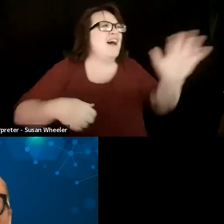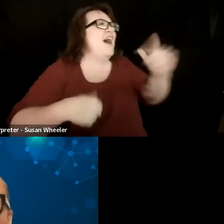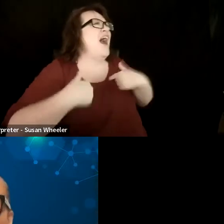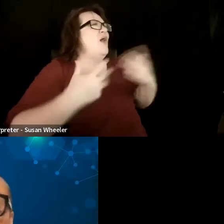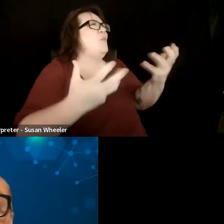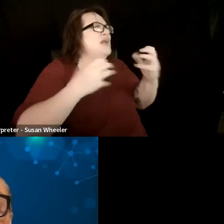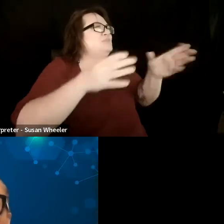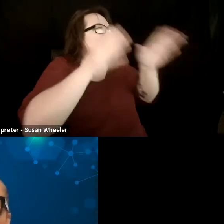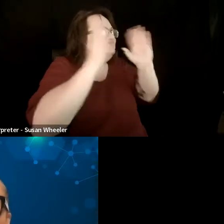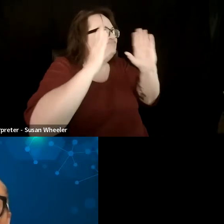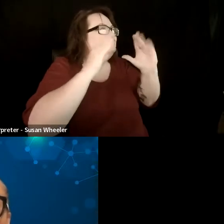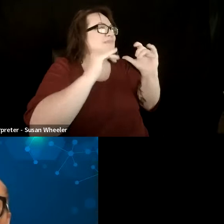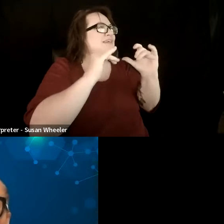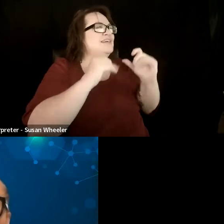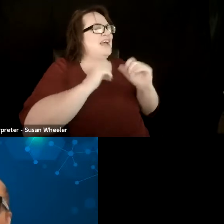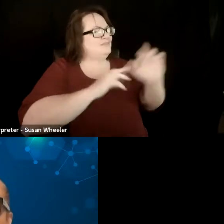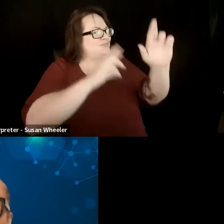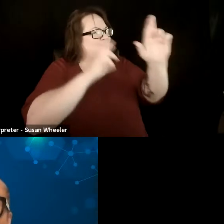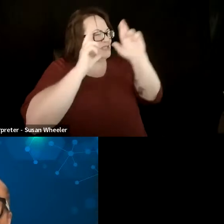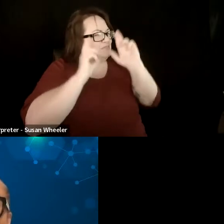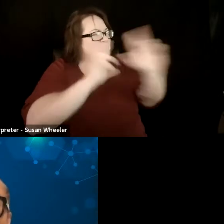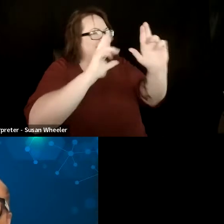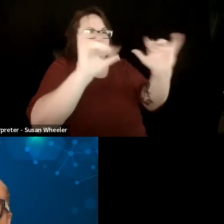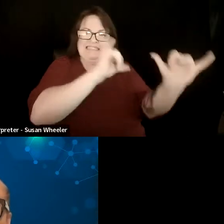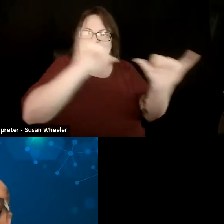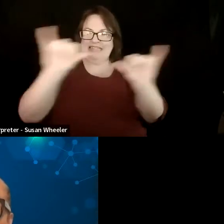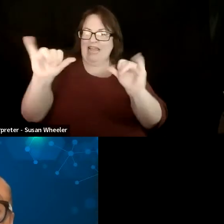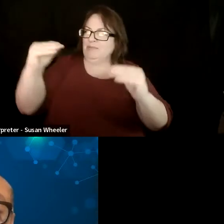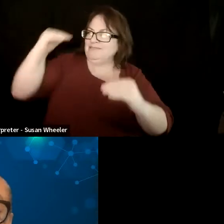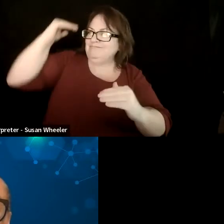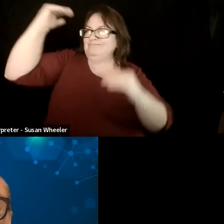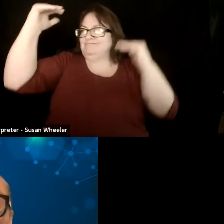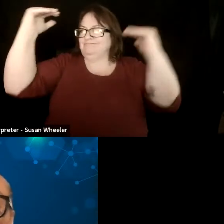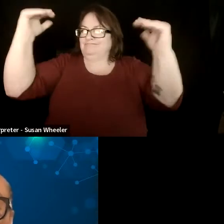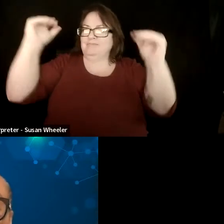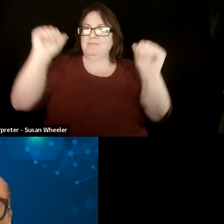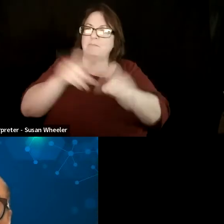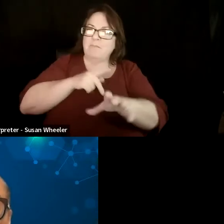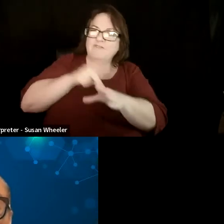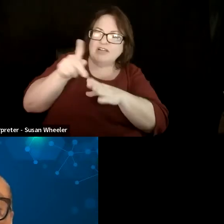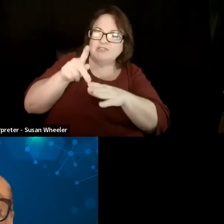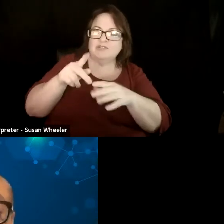and treated with the same respect as any other professional performer would receive.